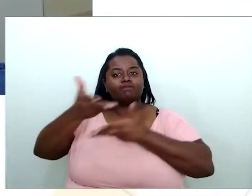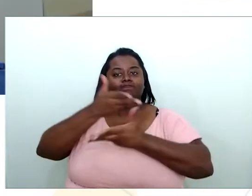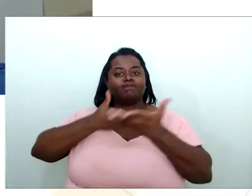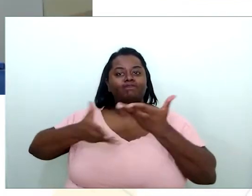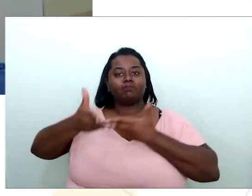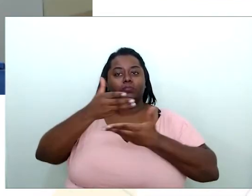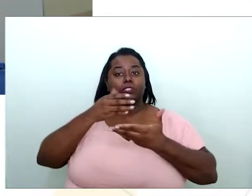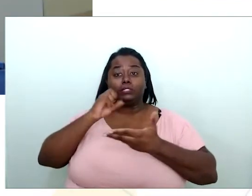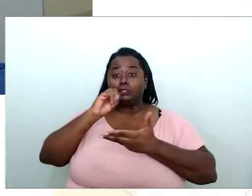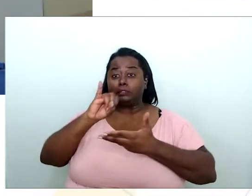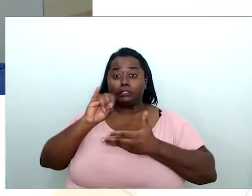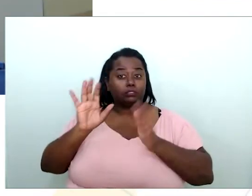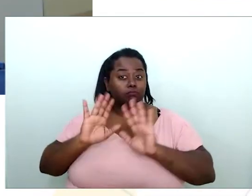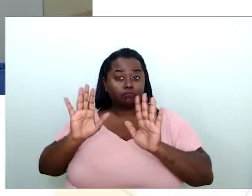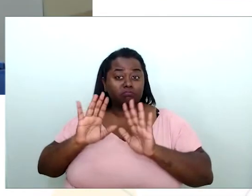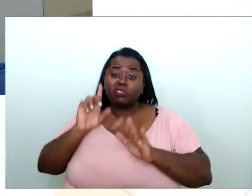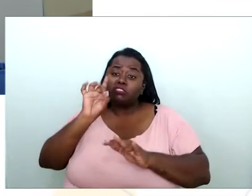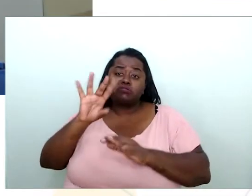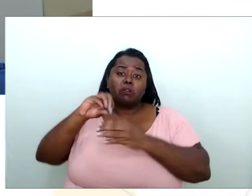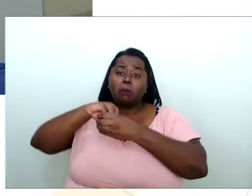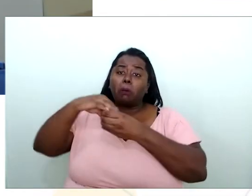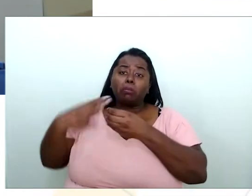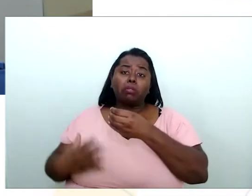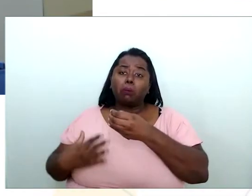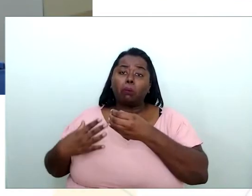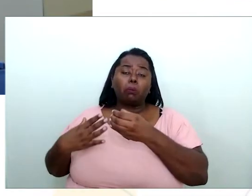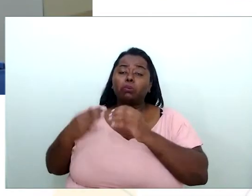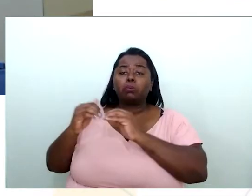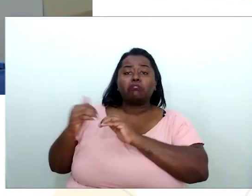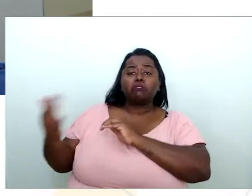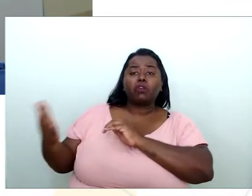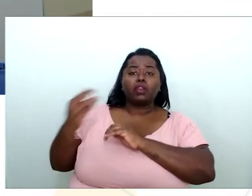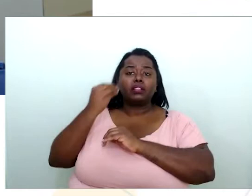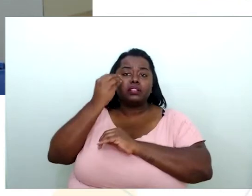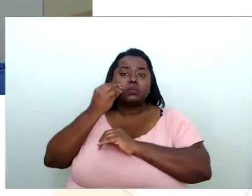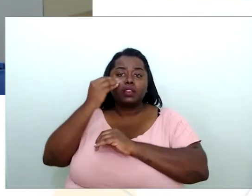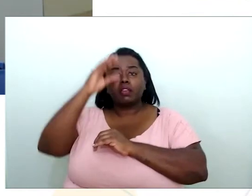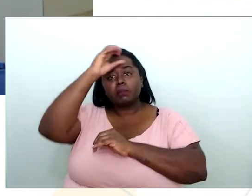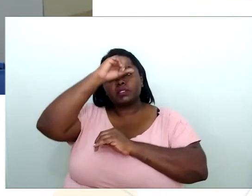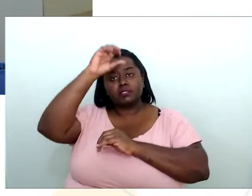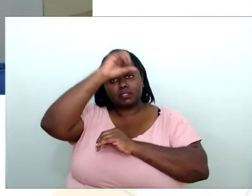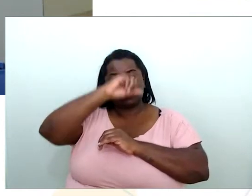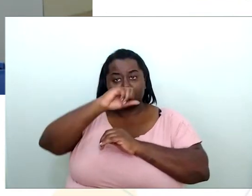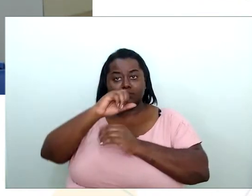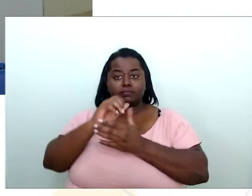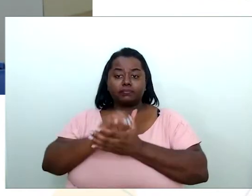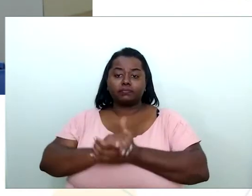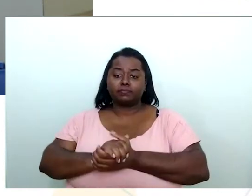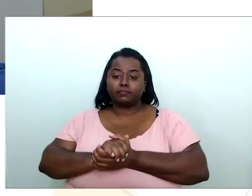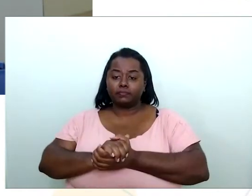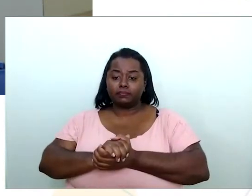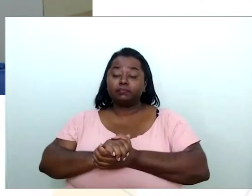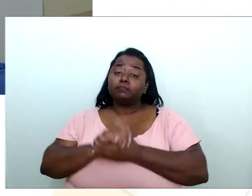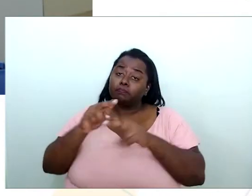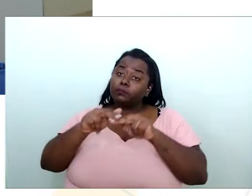otherwise it's a piece of content sitting outside the learning experience